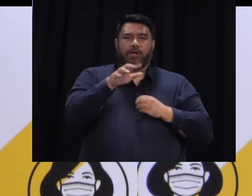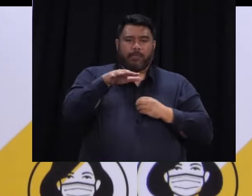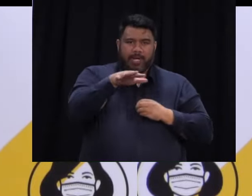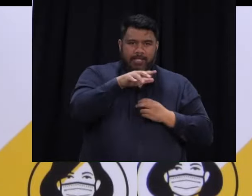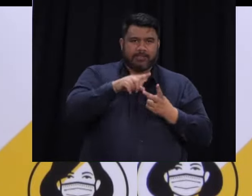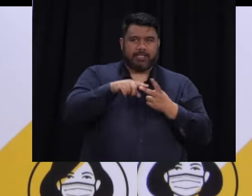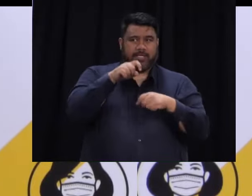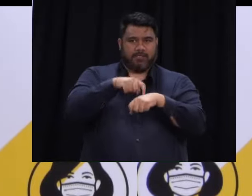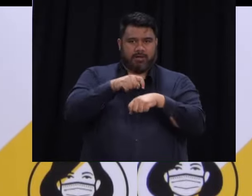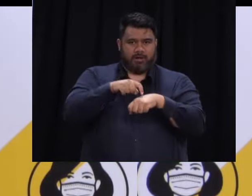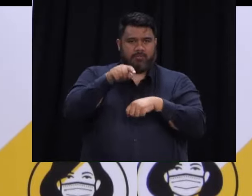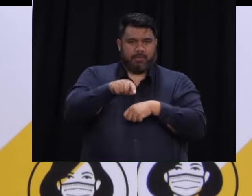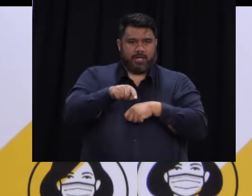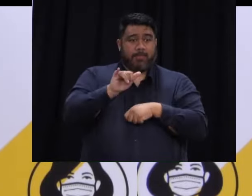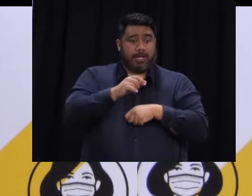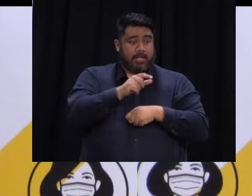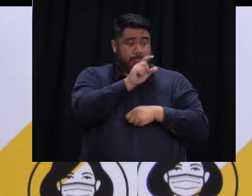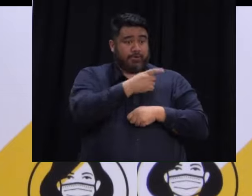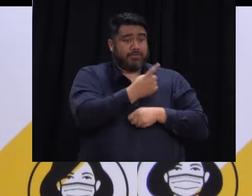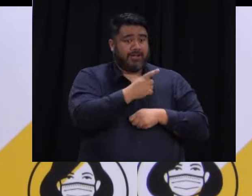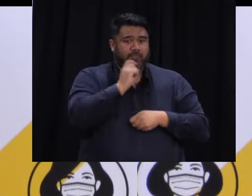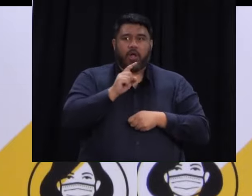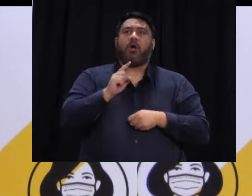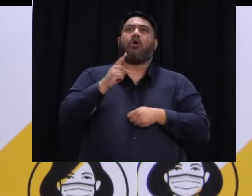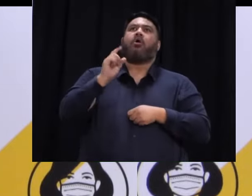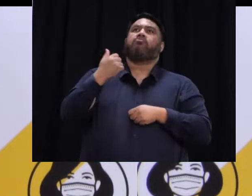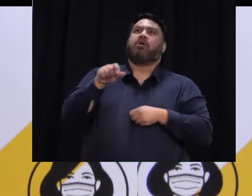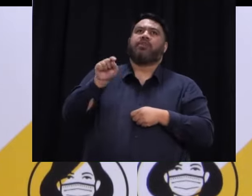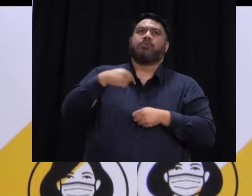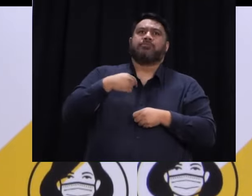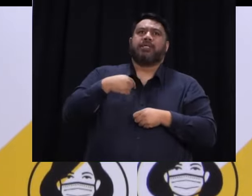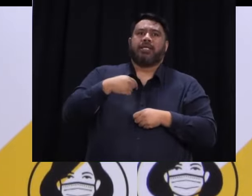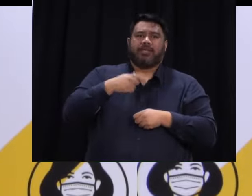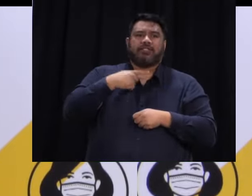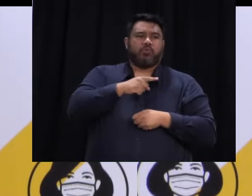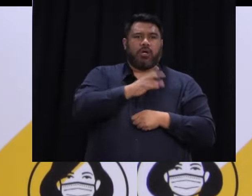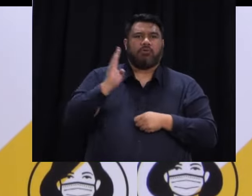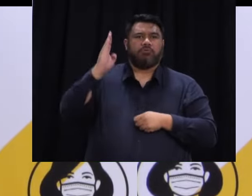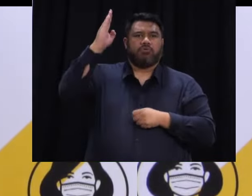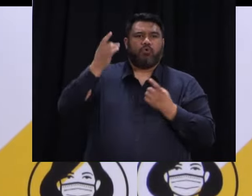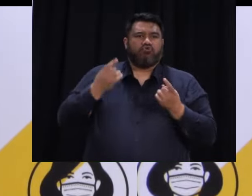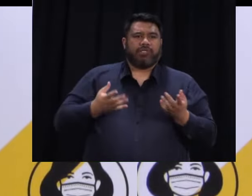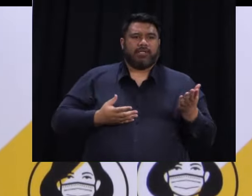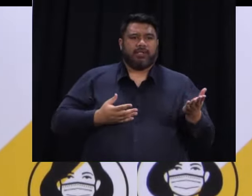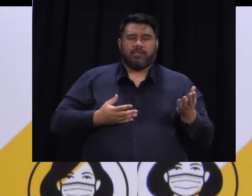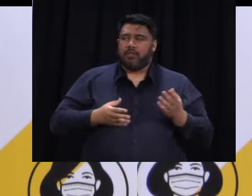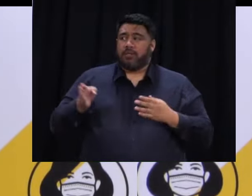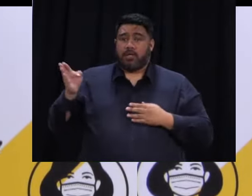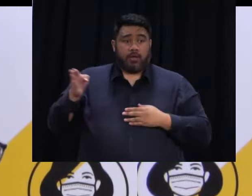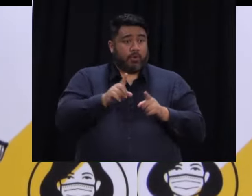helpful. What they have released of course is the place and time and that may well be what spurred a person to self-